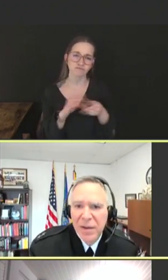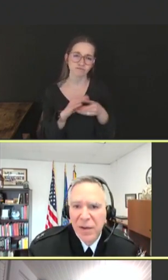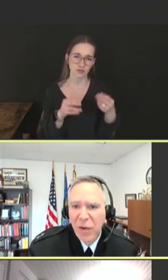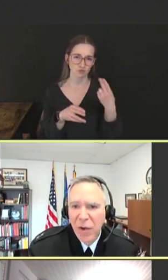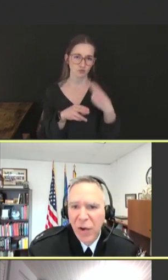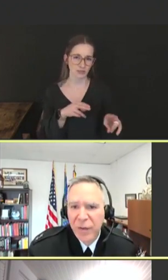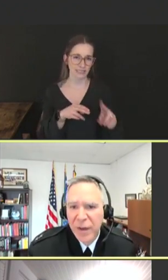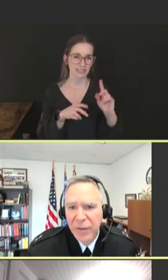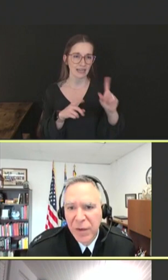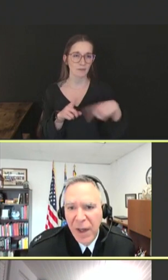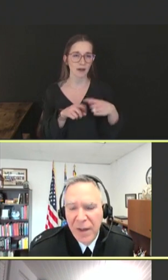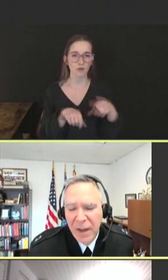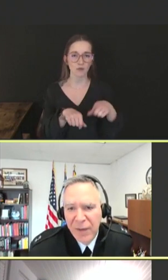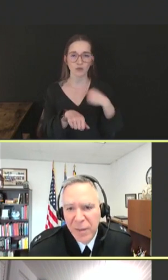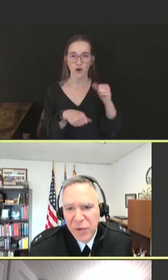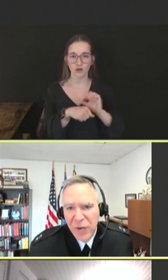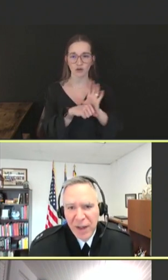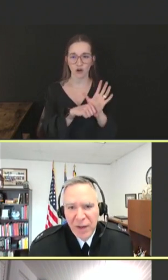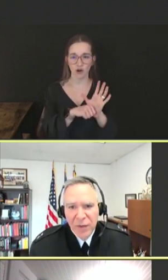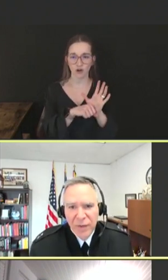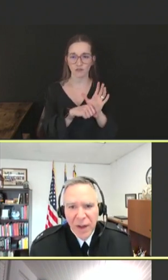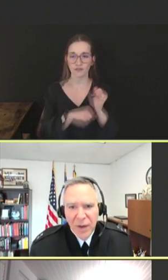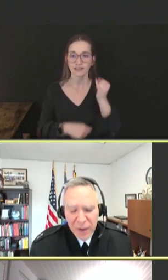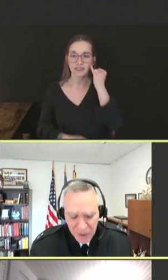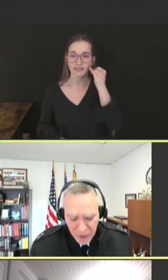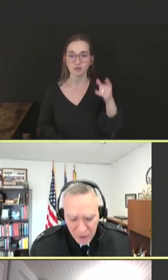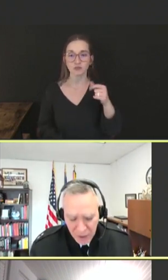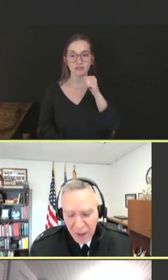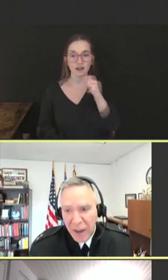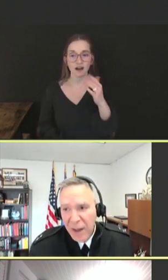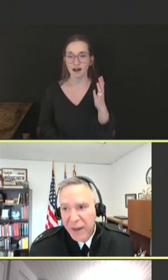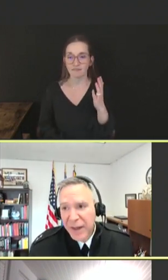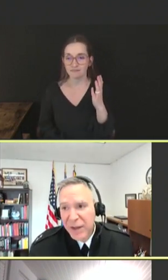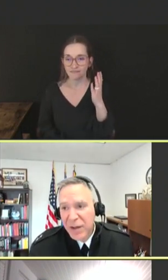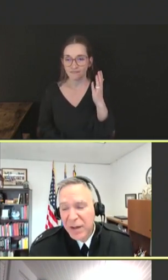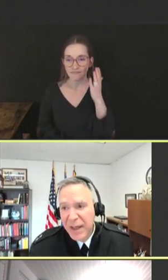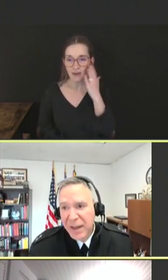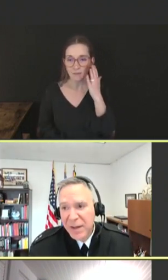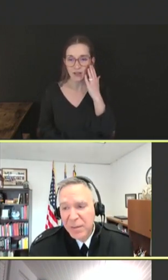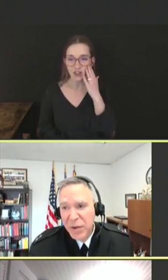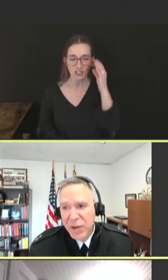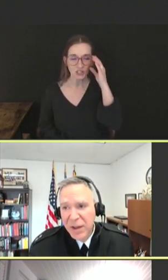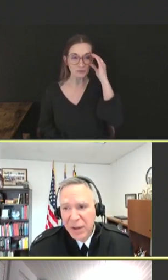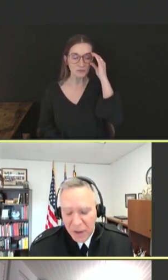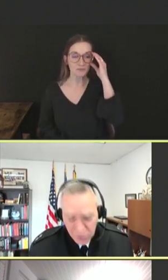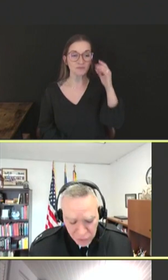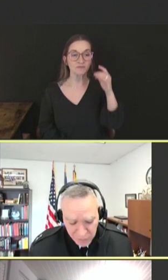Long-COVID if you're not -- haven't been tracking or following. A lot of data is emerging. It used